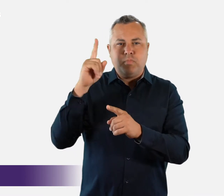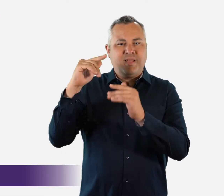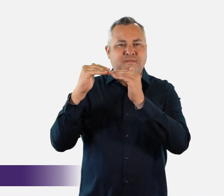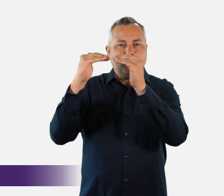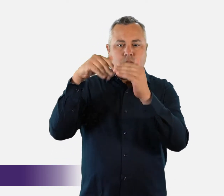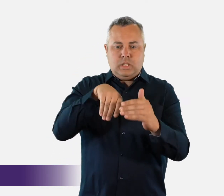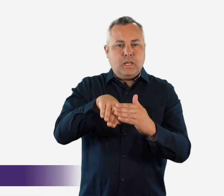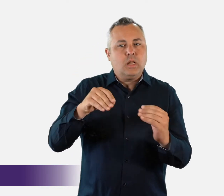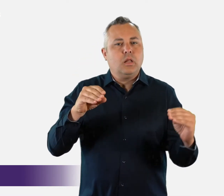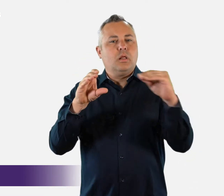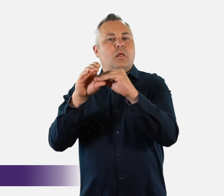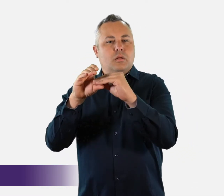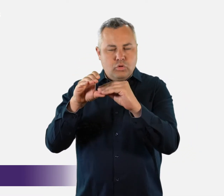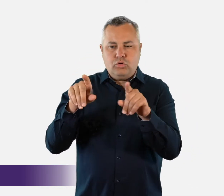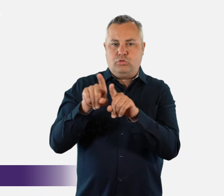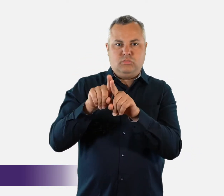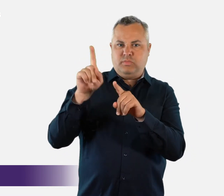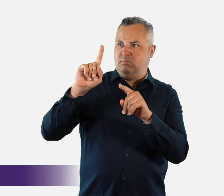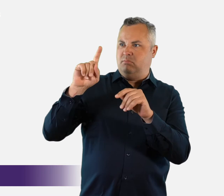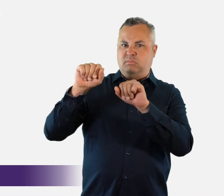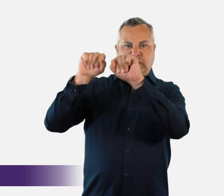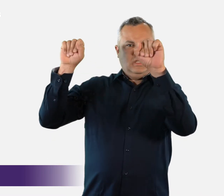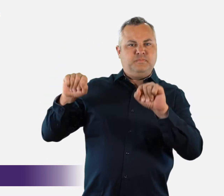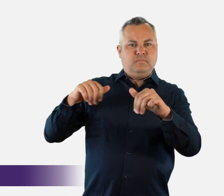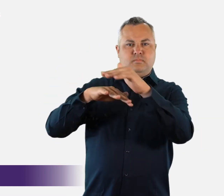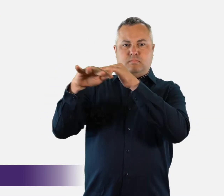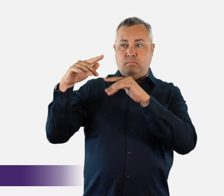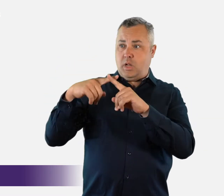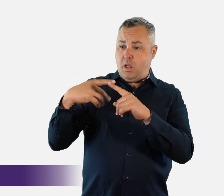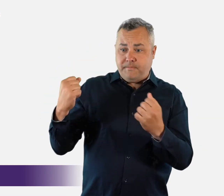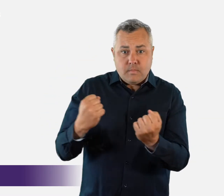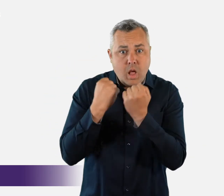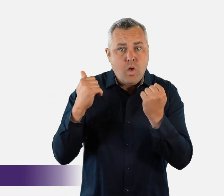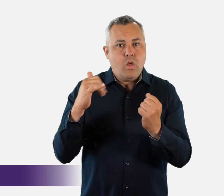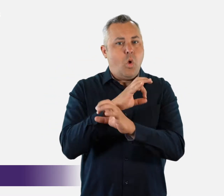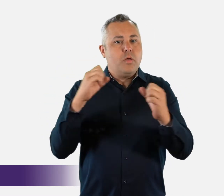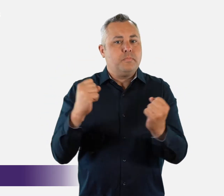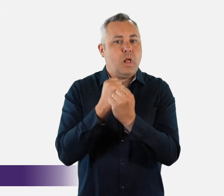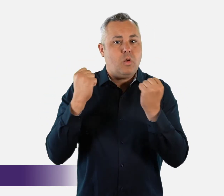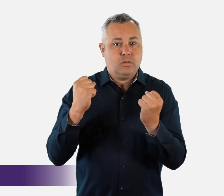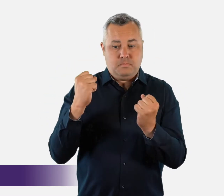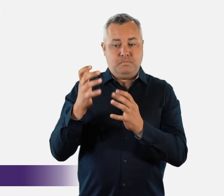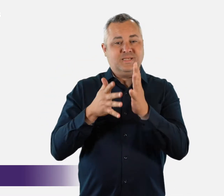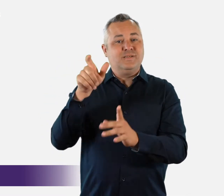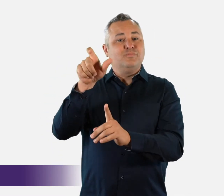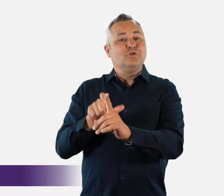hierarchies and power structures which interact in such a way that they are inseparable -